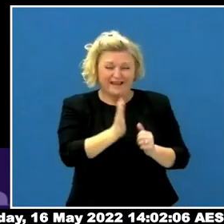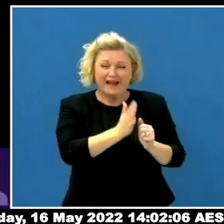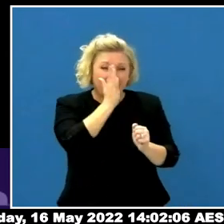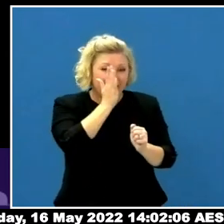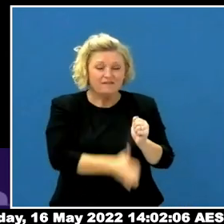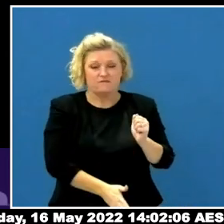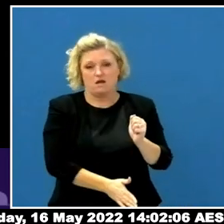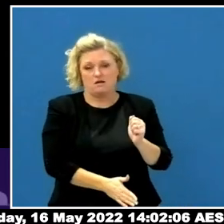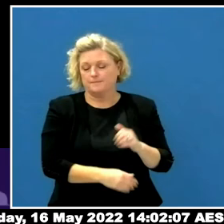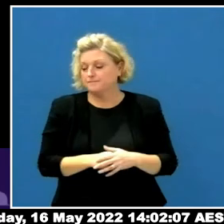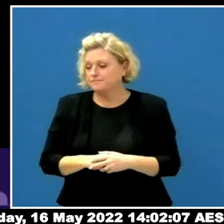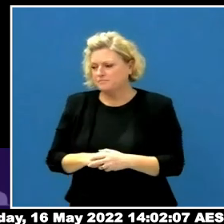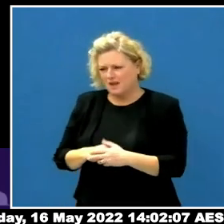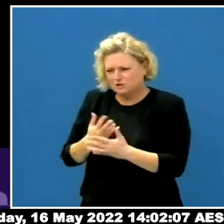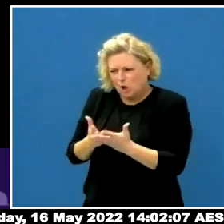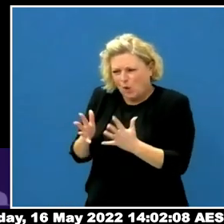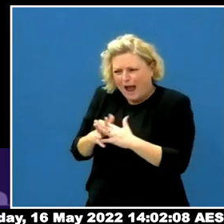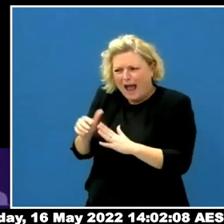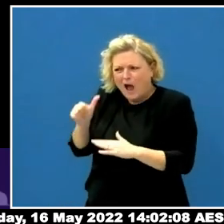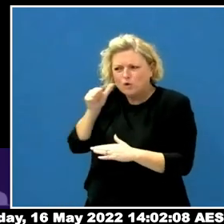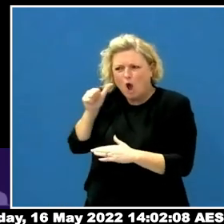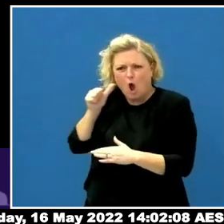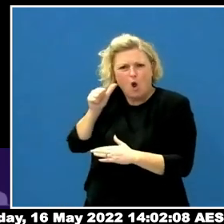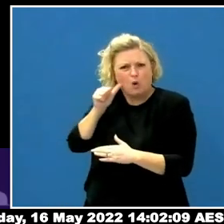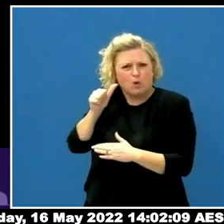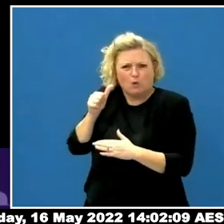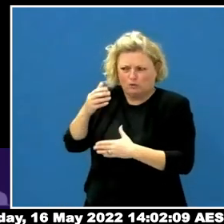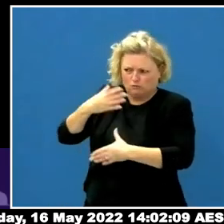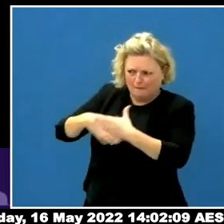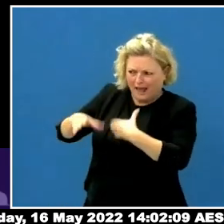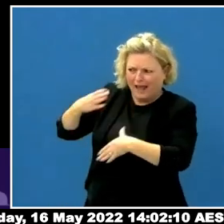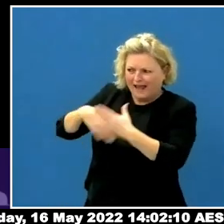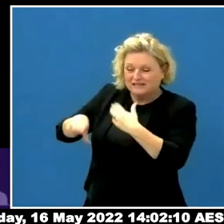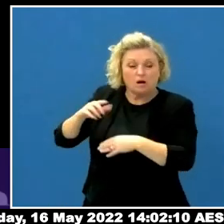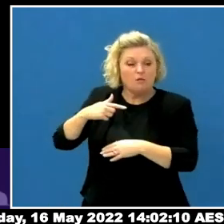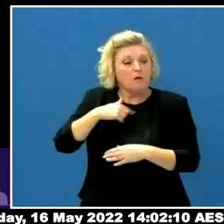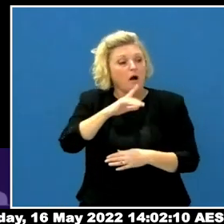If I rang to see what was going on or to put in a complaint or ask the question,